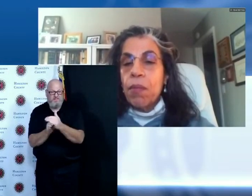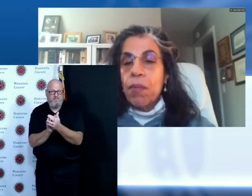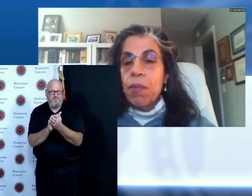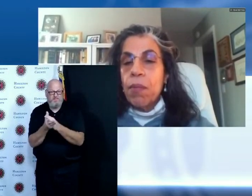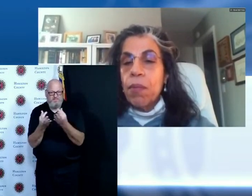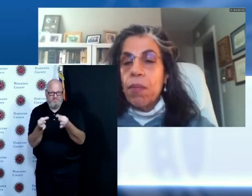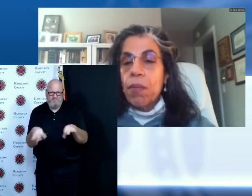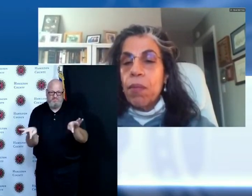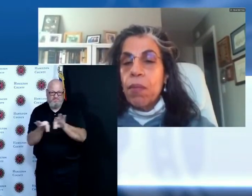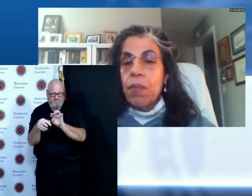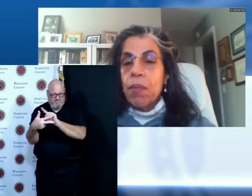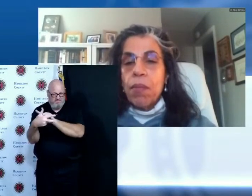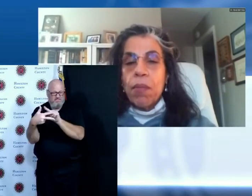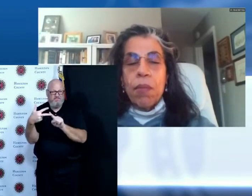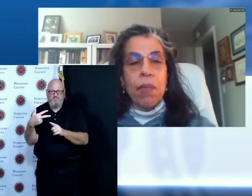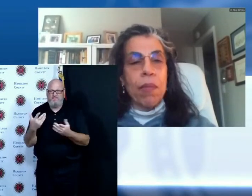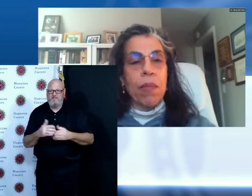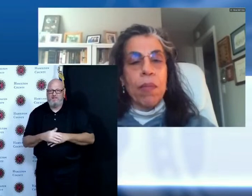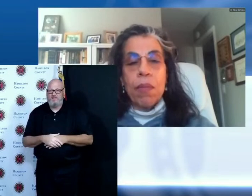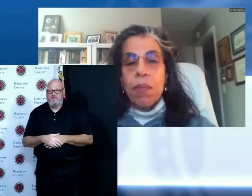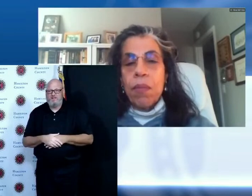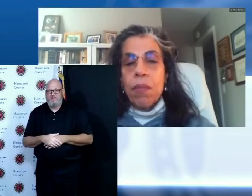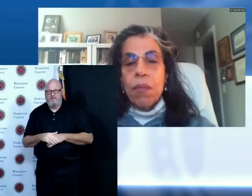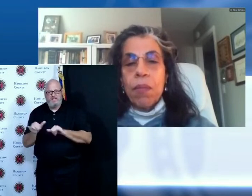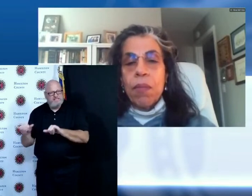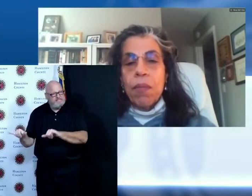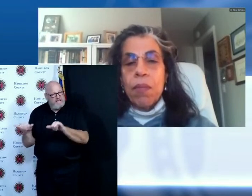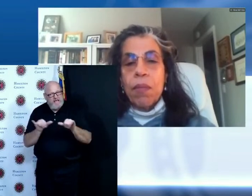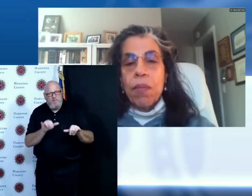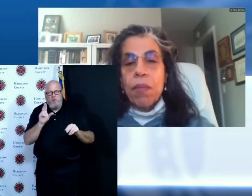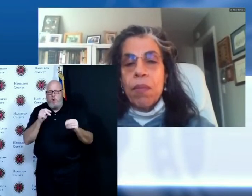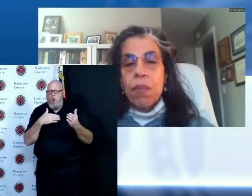report in fact I just asked Bridget Doherty this morning if that is up on the website